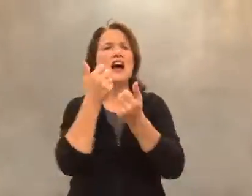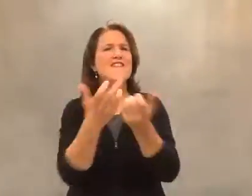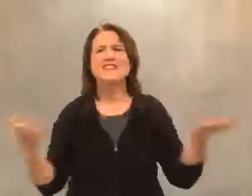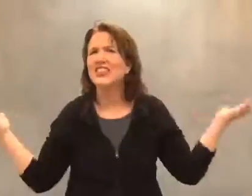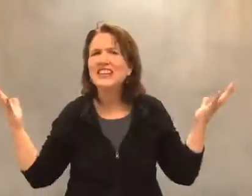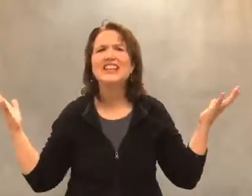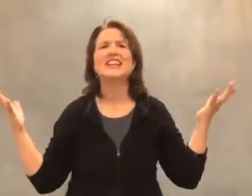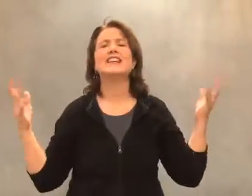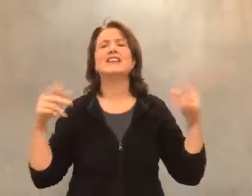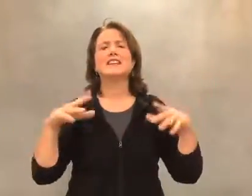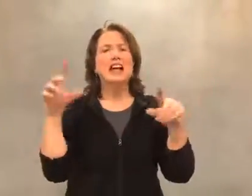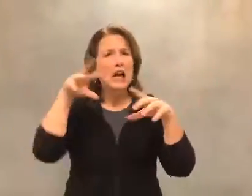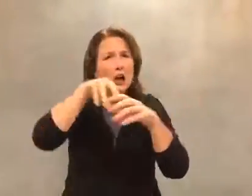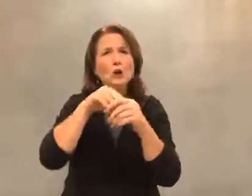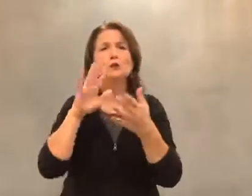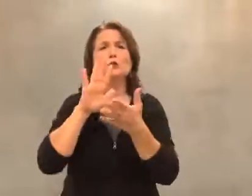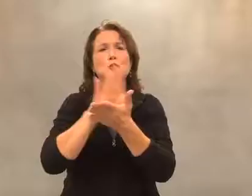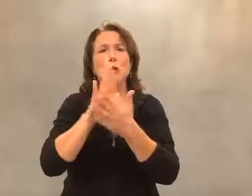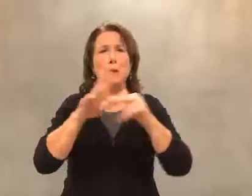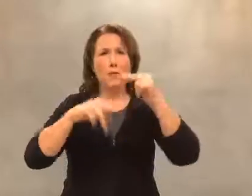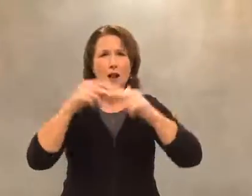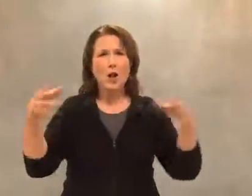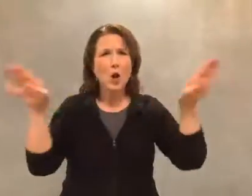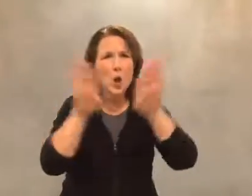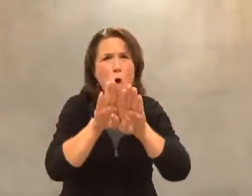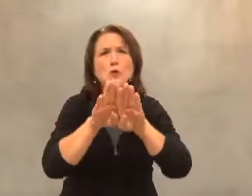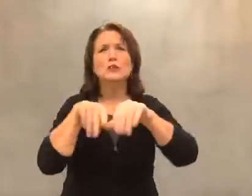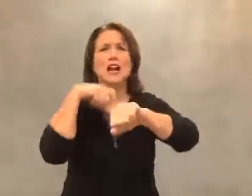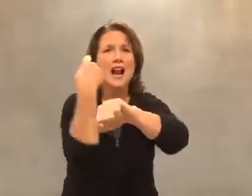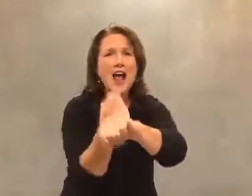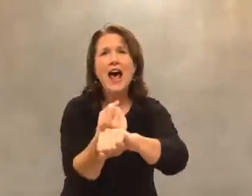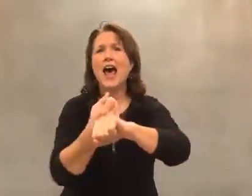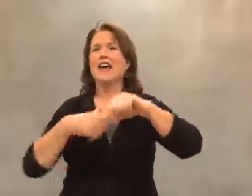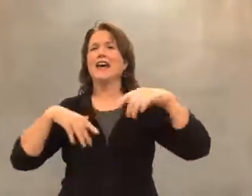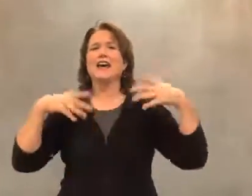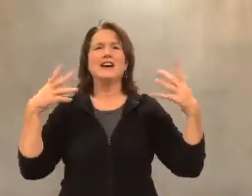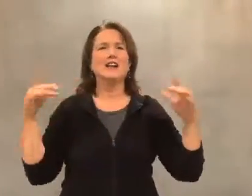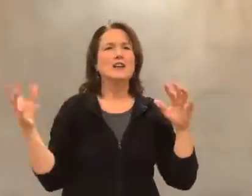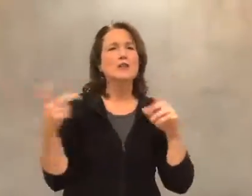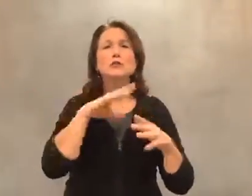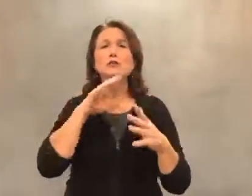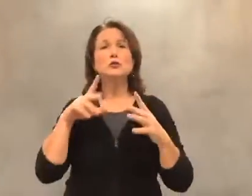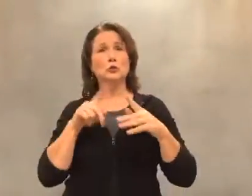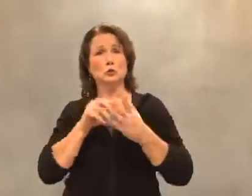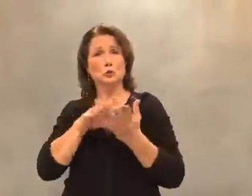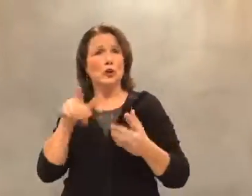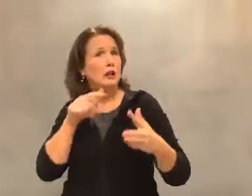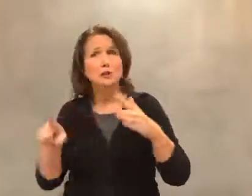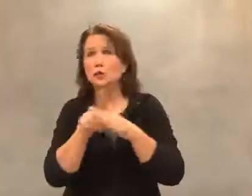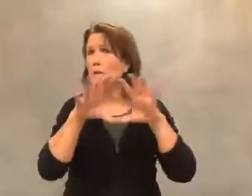everything, including the school buildings that were to be locked down.